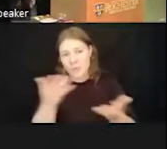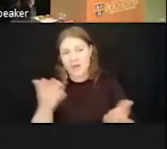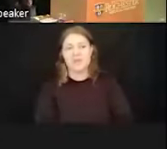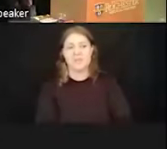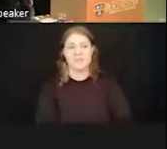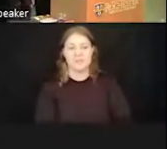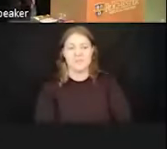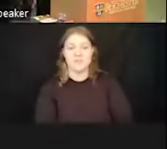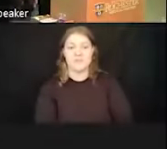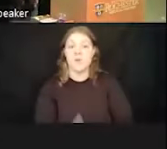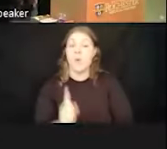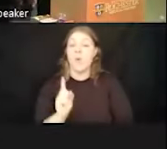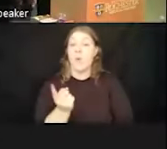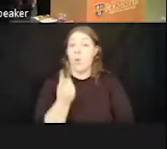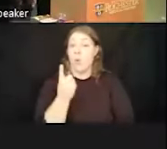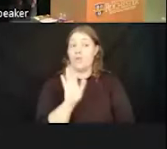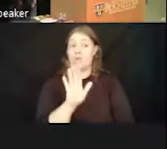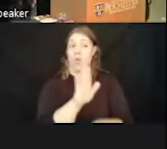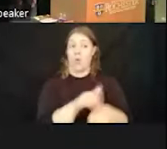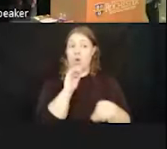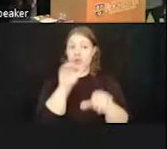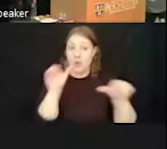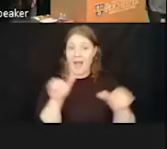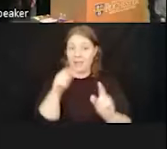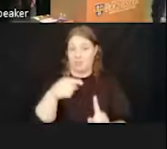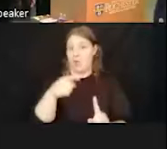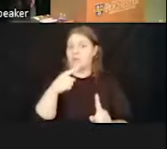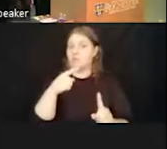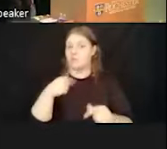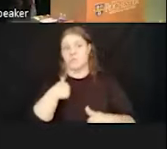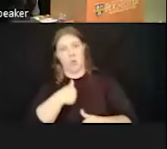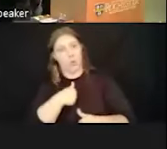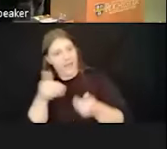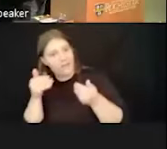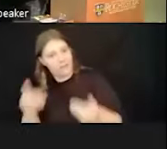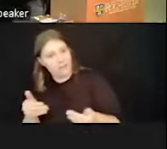your cult to action points and we as an institution are going to be working